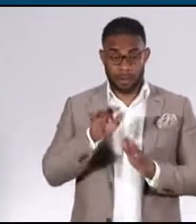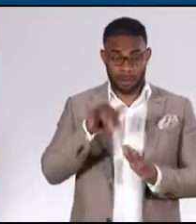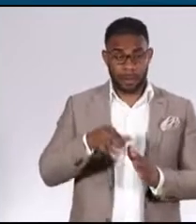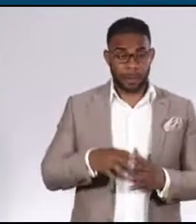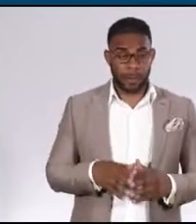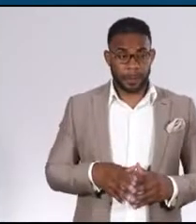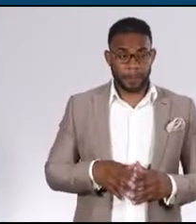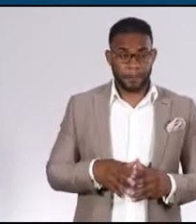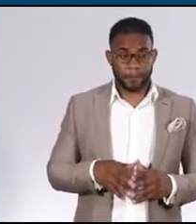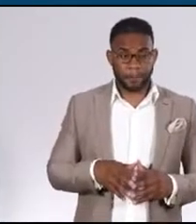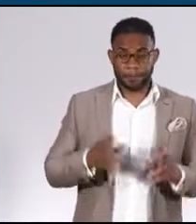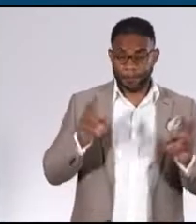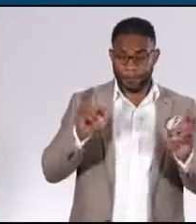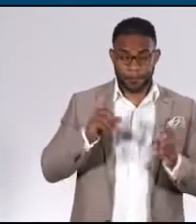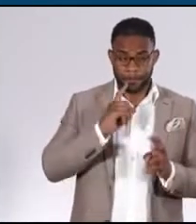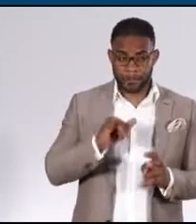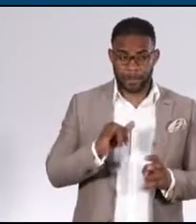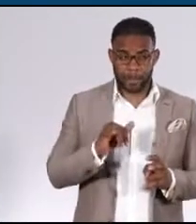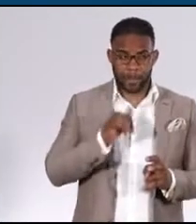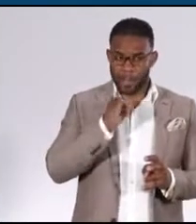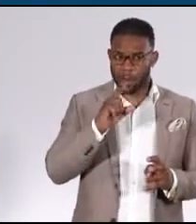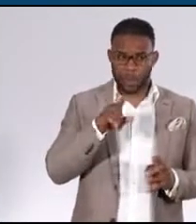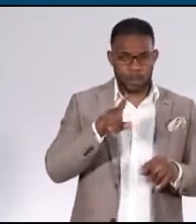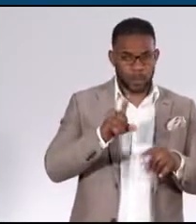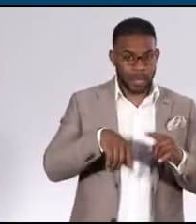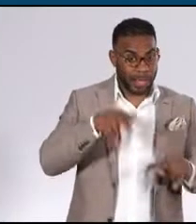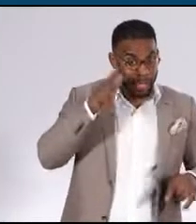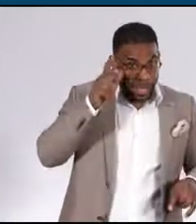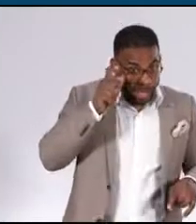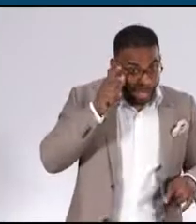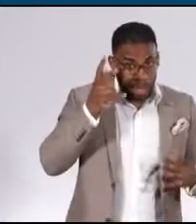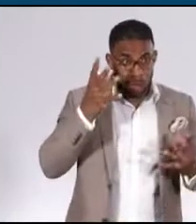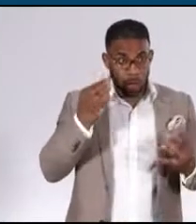uh the issue is that it's not only that you can't hear soft sounds, for instance.